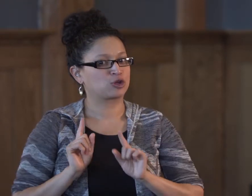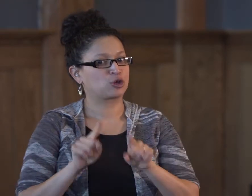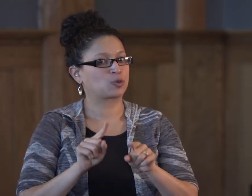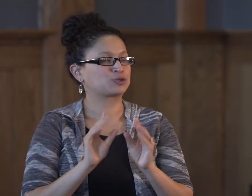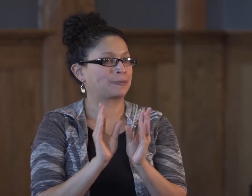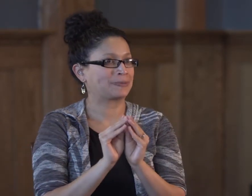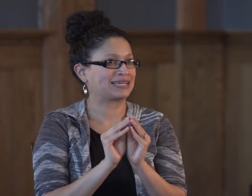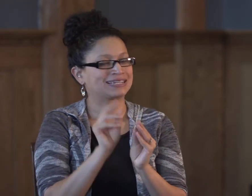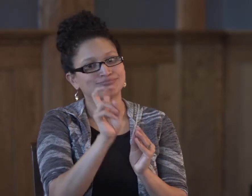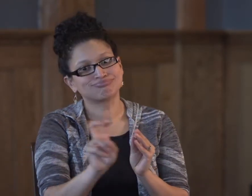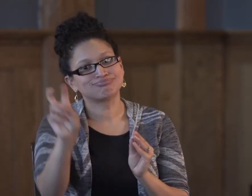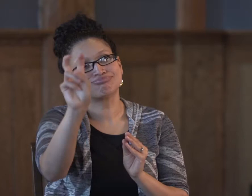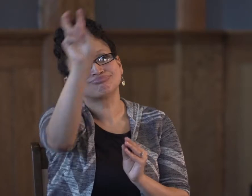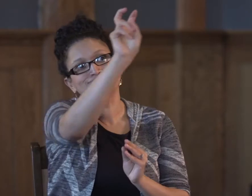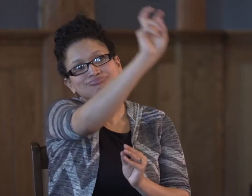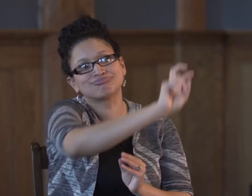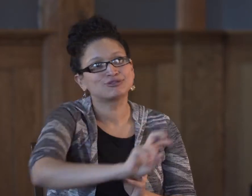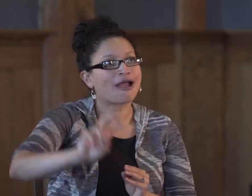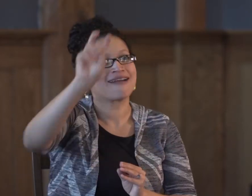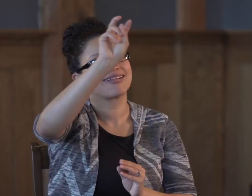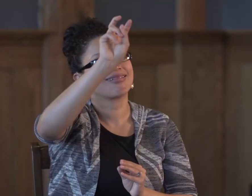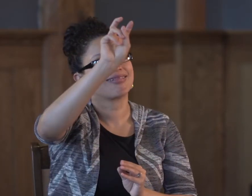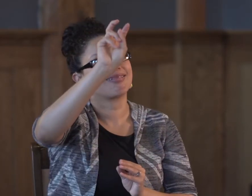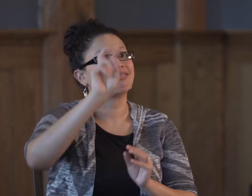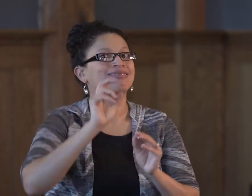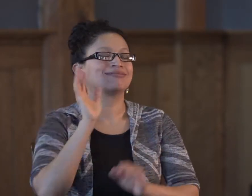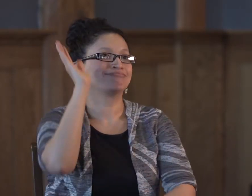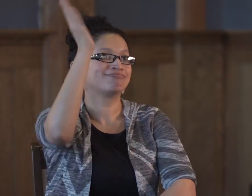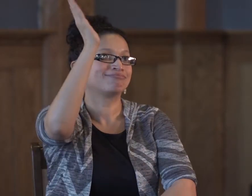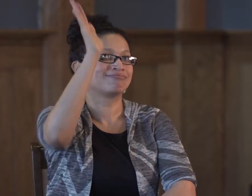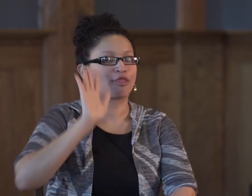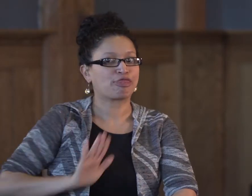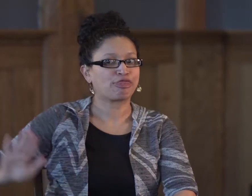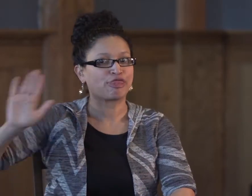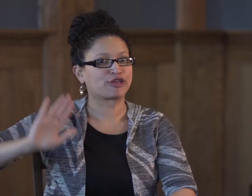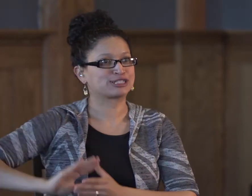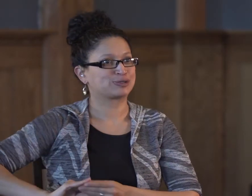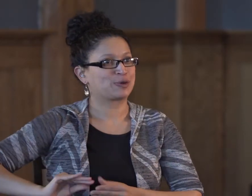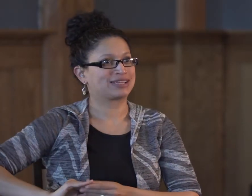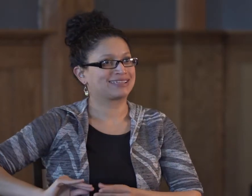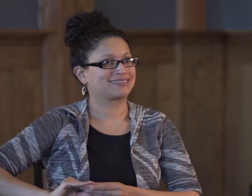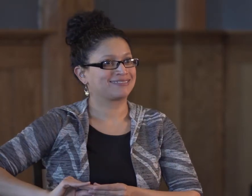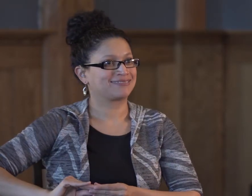that a Deaf survivor has a seat at the table, that the Deaf individual can travel and share